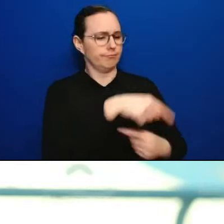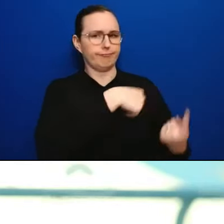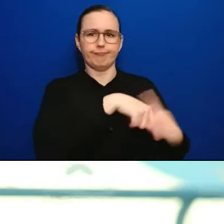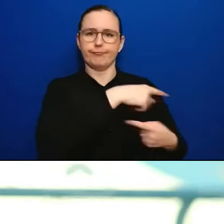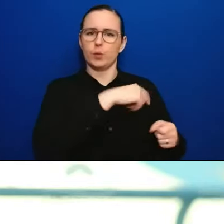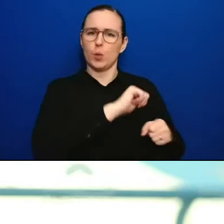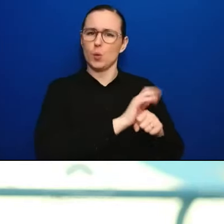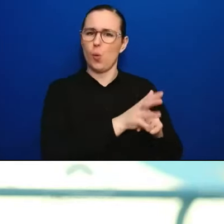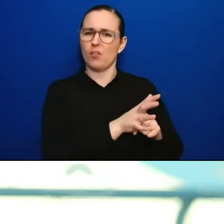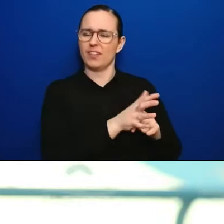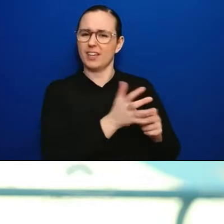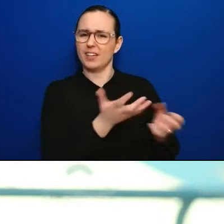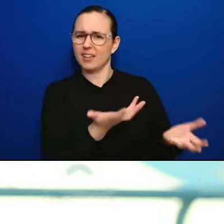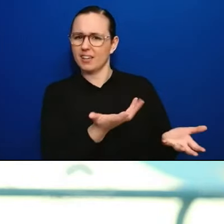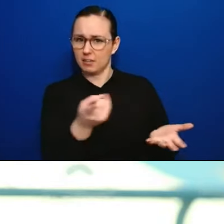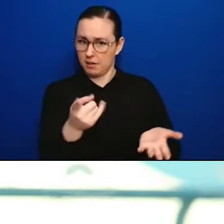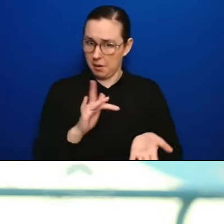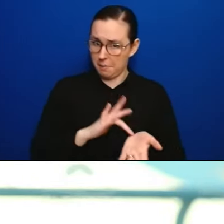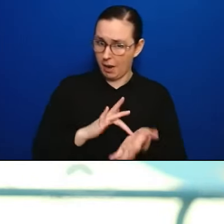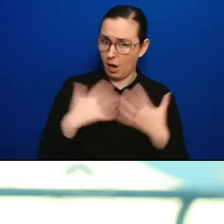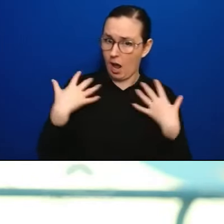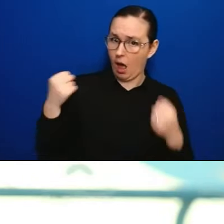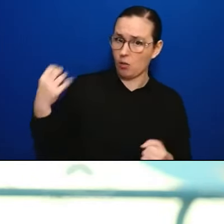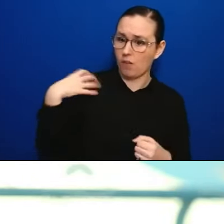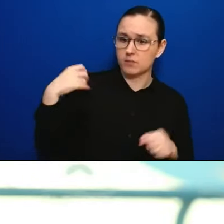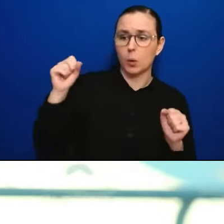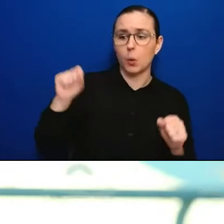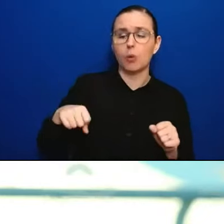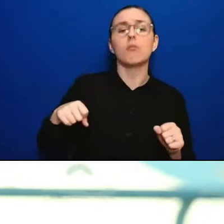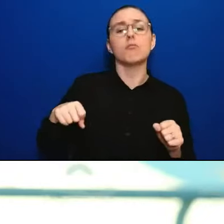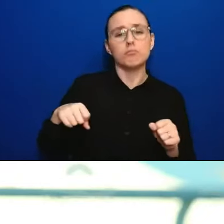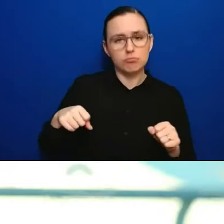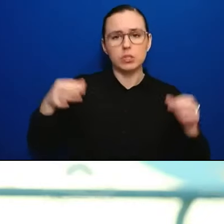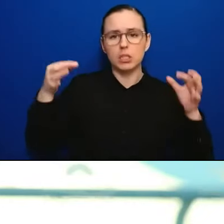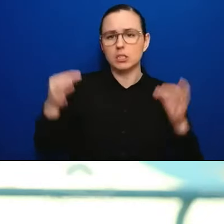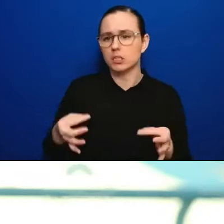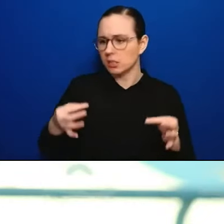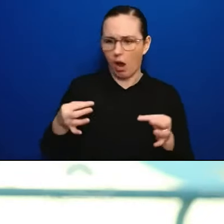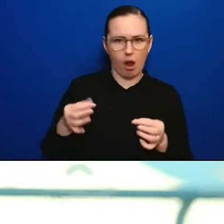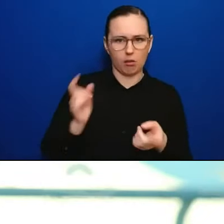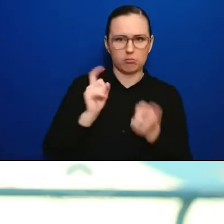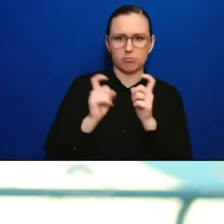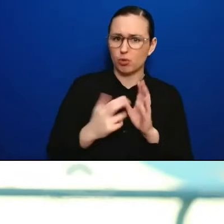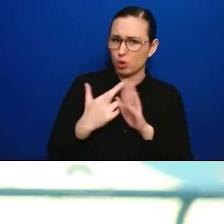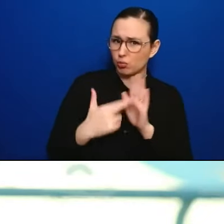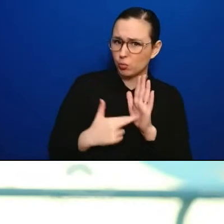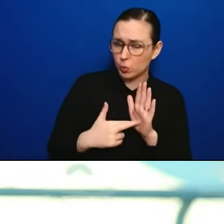simply tells the public that there's COVID circulating in a care home. Medical health officers from